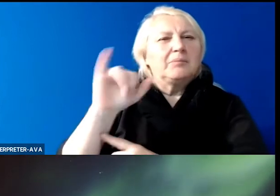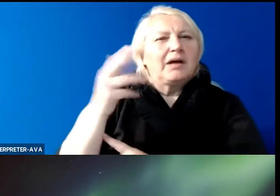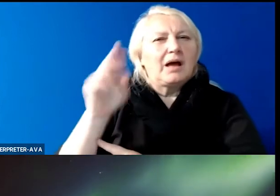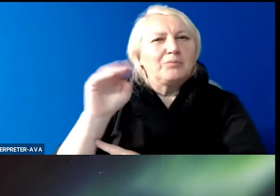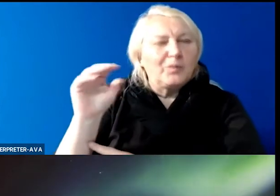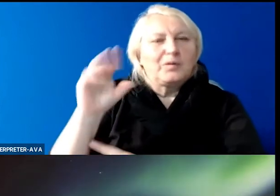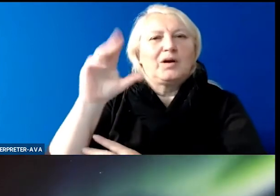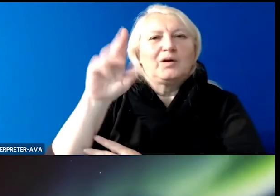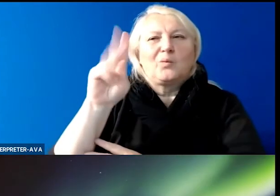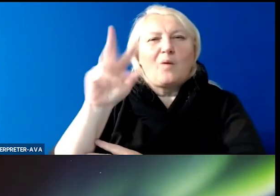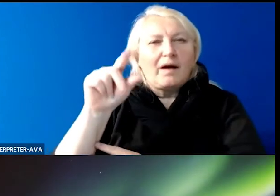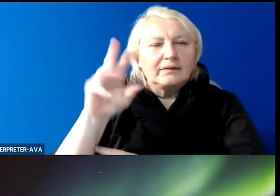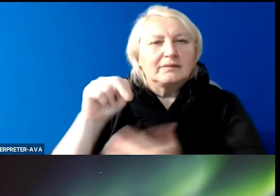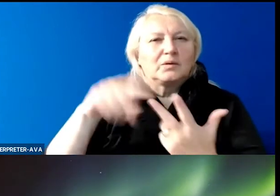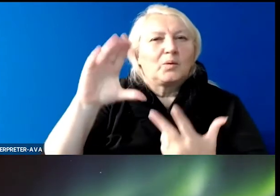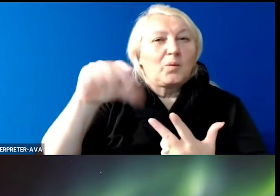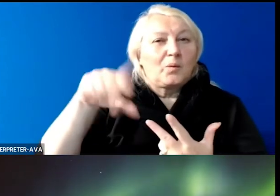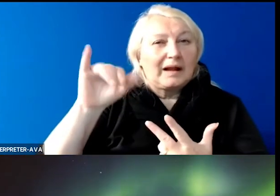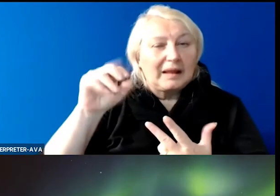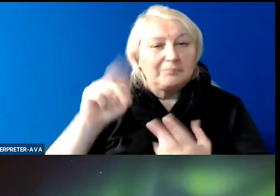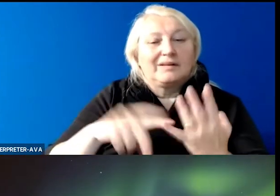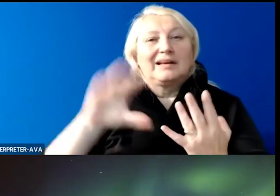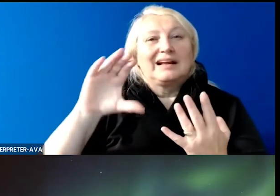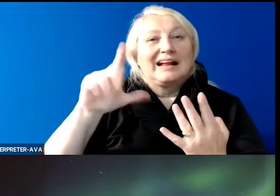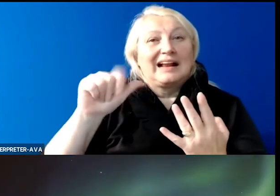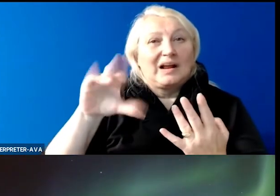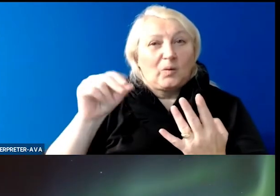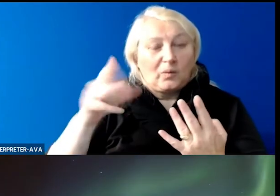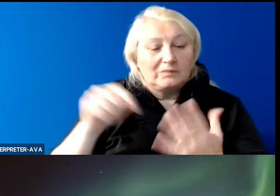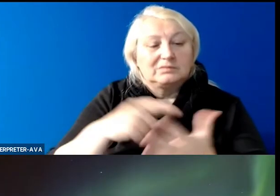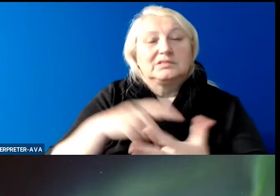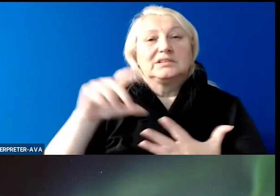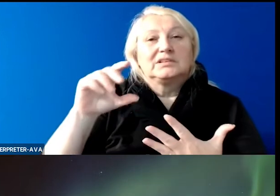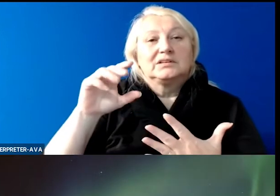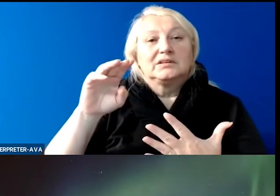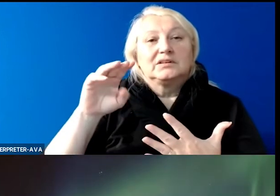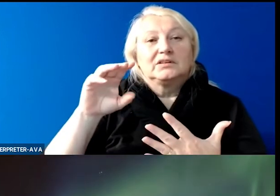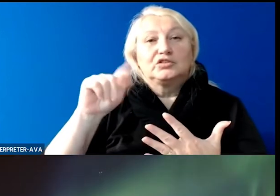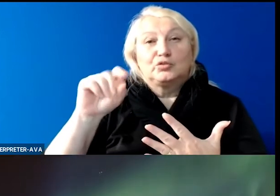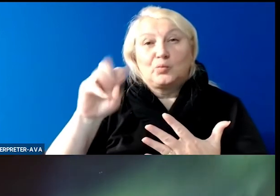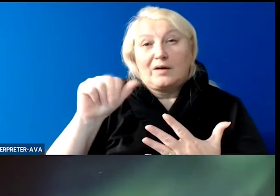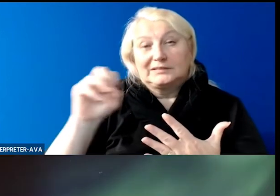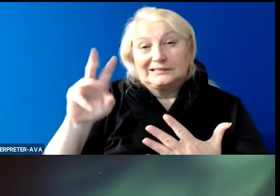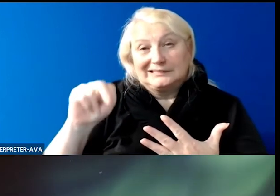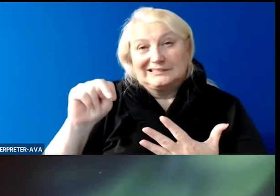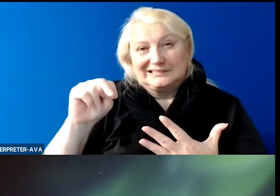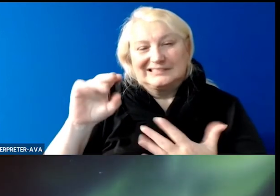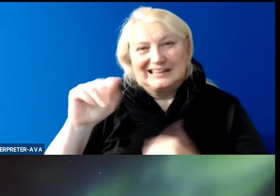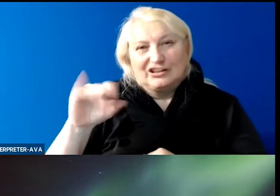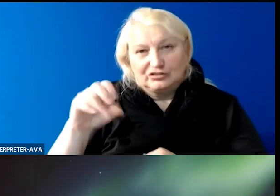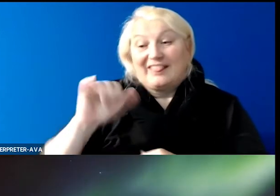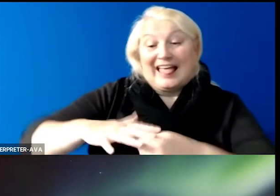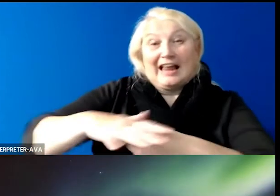Kwantlen, Qayqayt and Tsawwassen First Nations that is now known as Surrey, British Columbia.